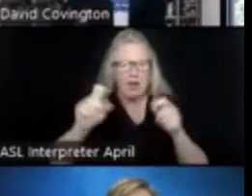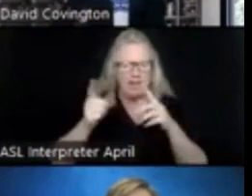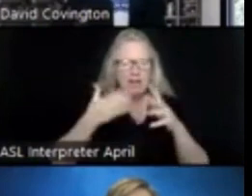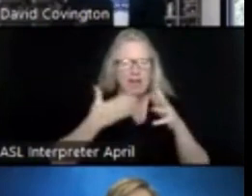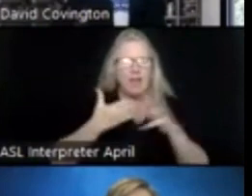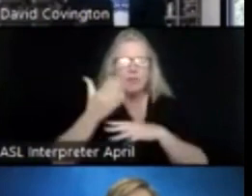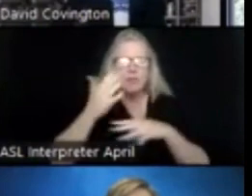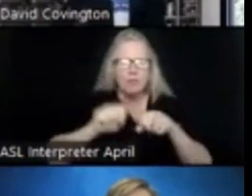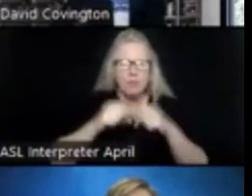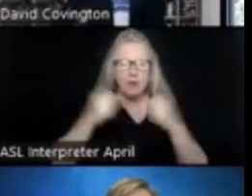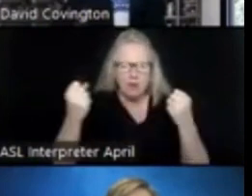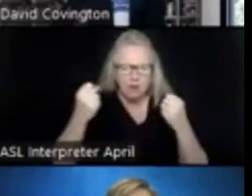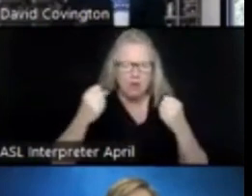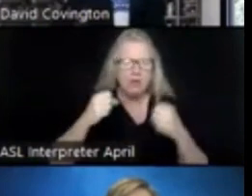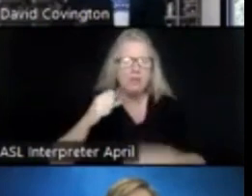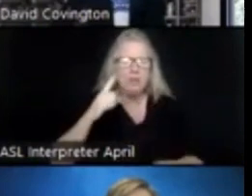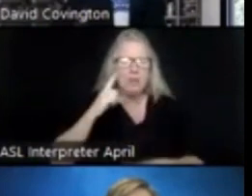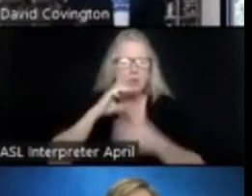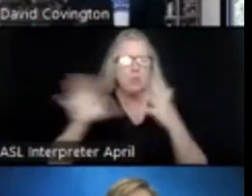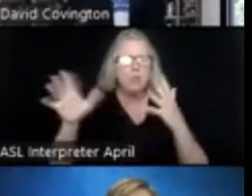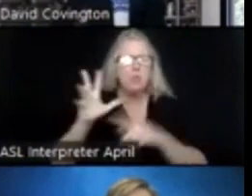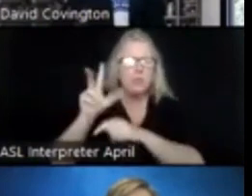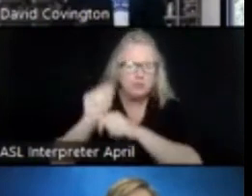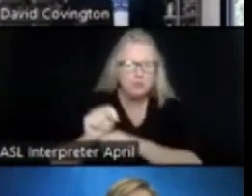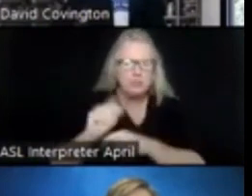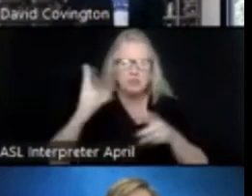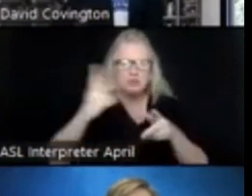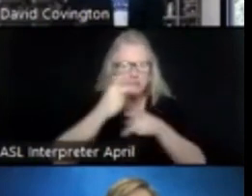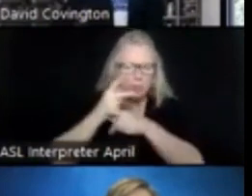OF THE TRADITION GATEKEEPING PROCESS.